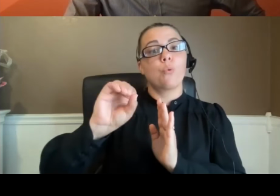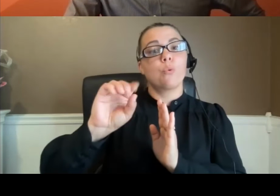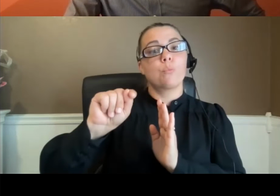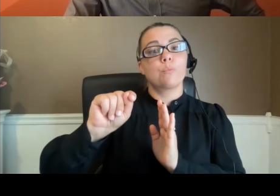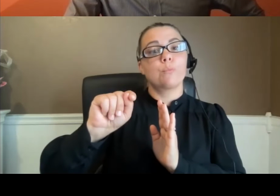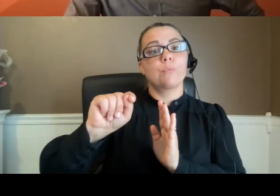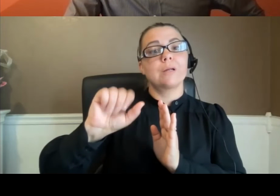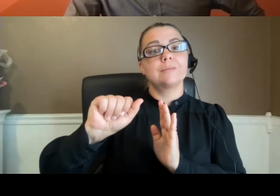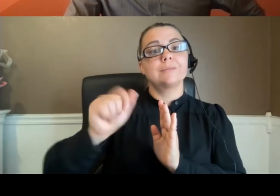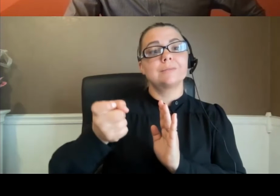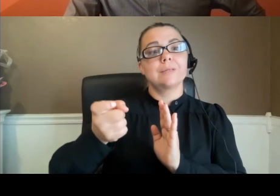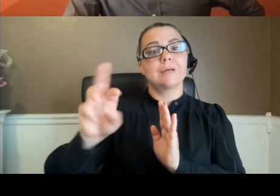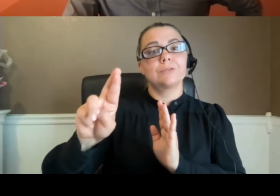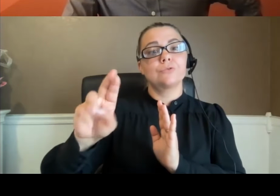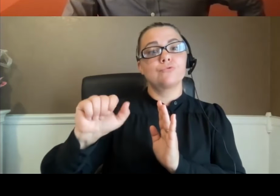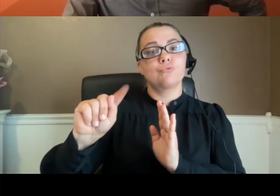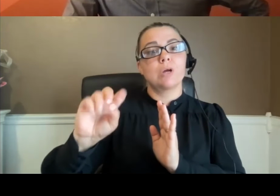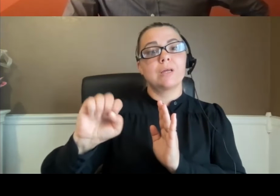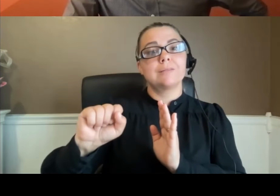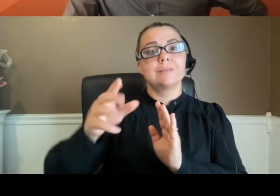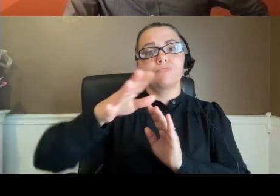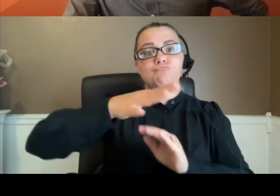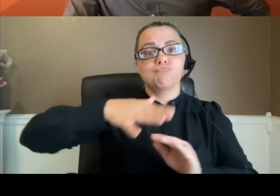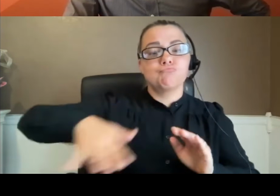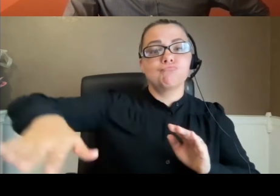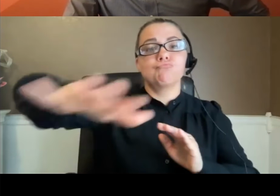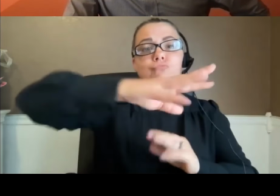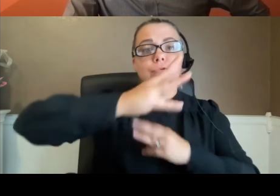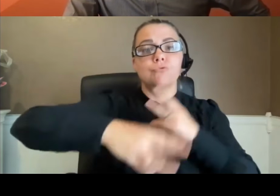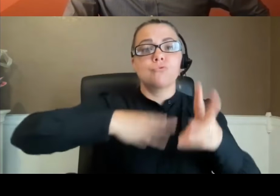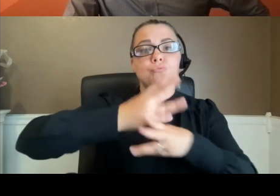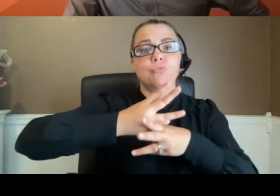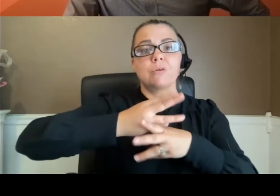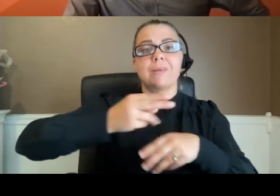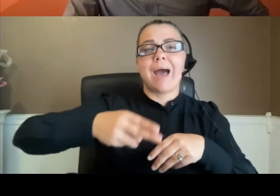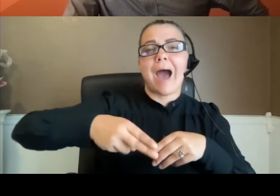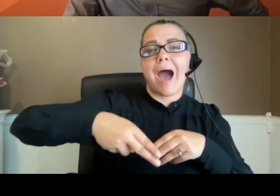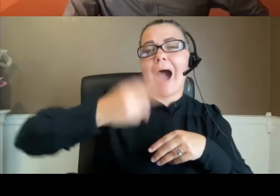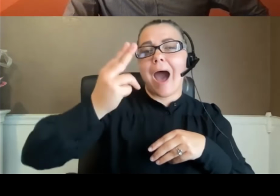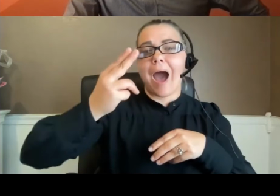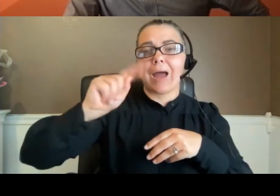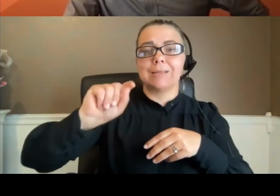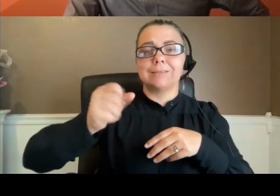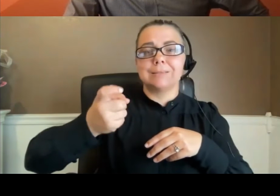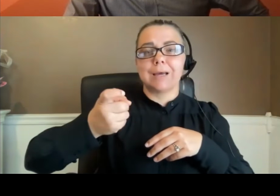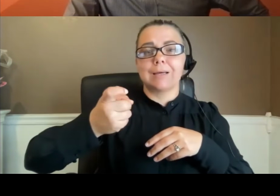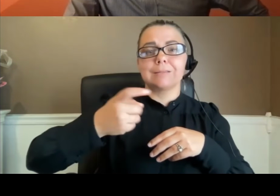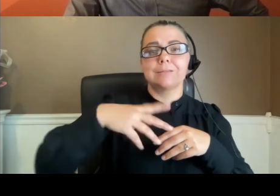That was your key objective. High rates are displayed in a reddish tone while low rates are displayed